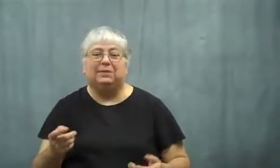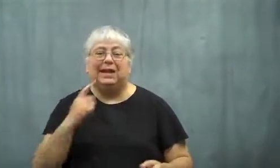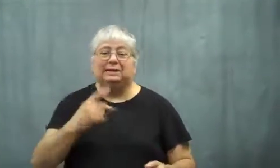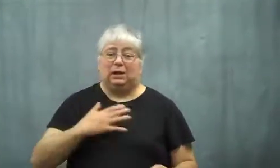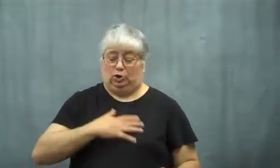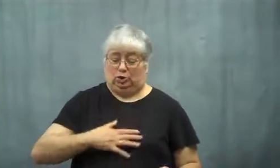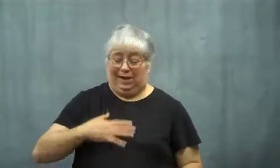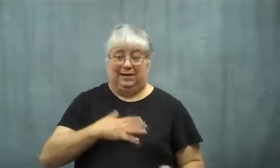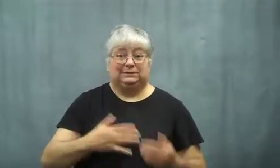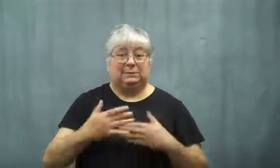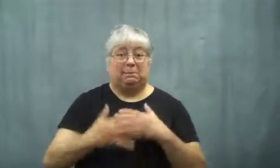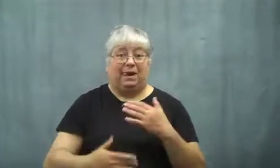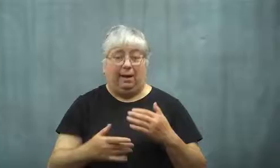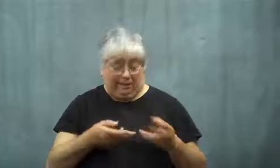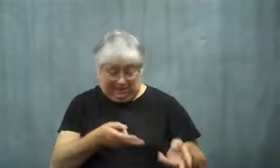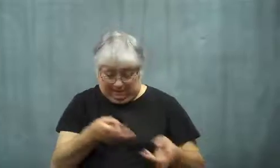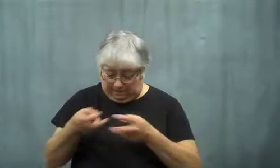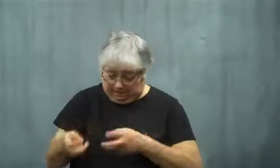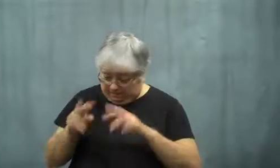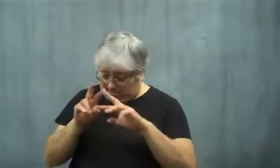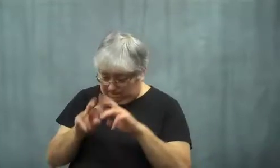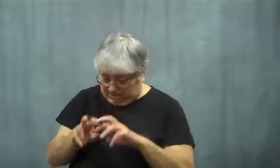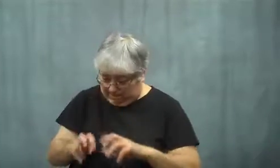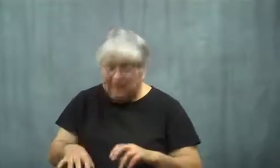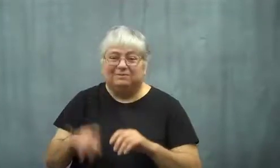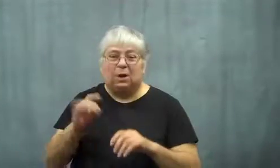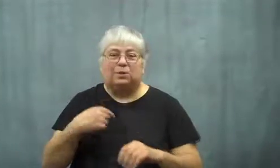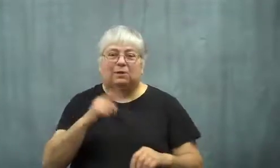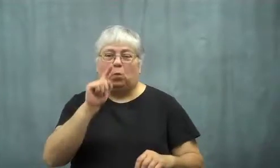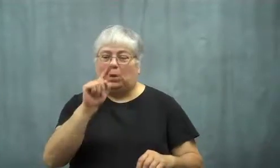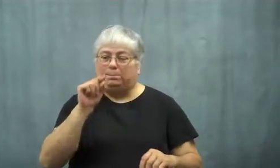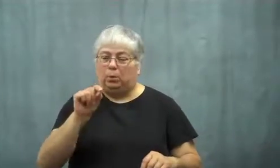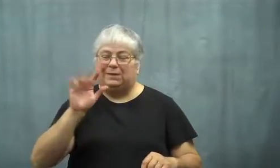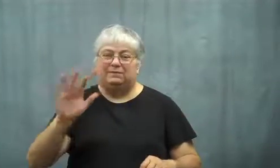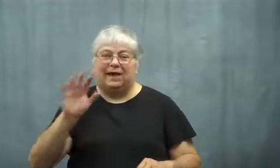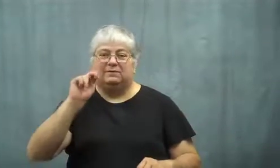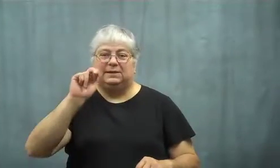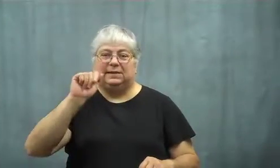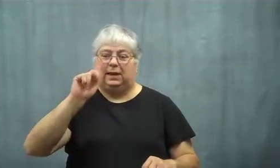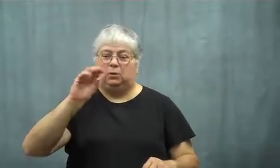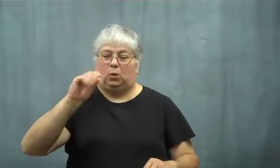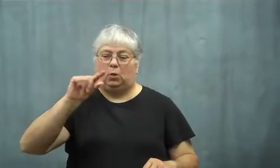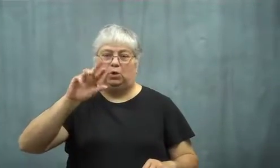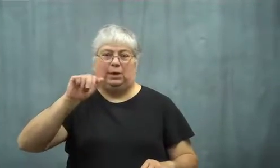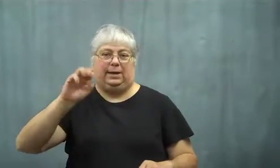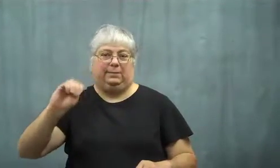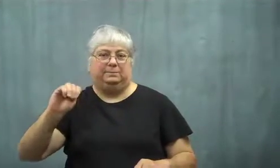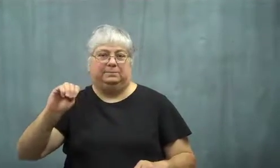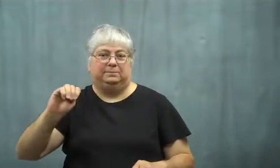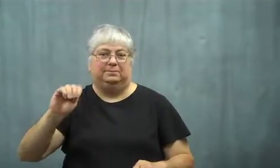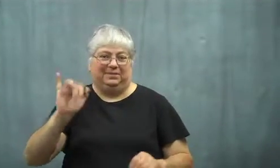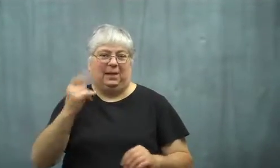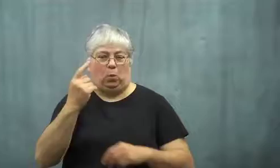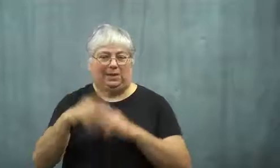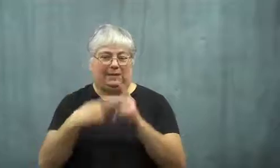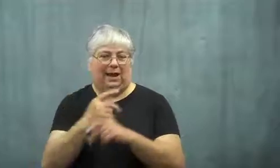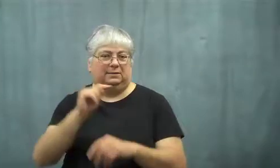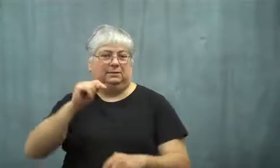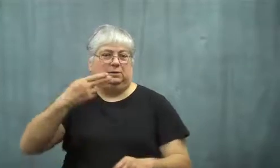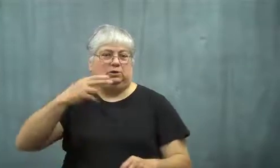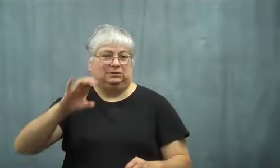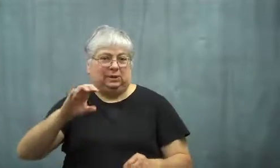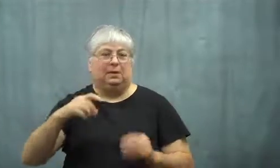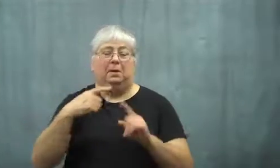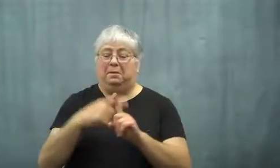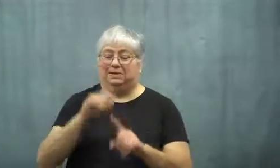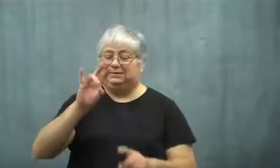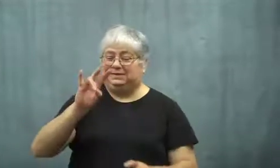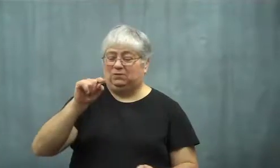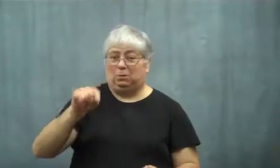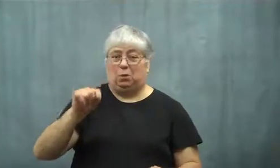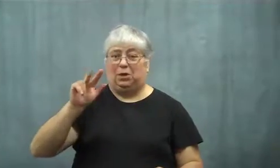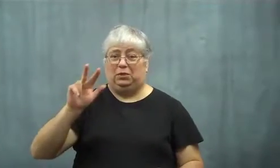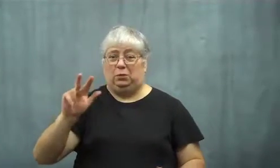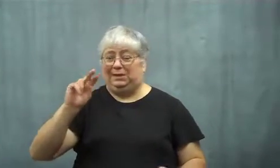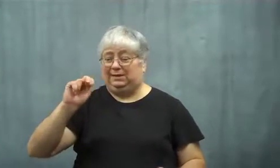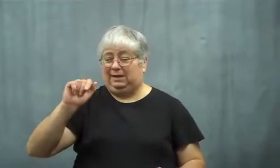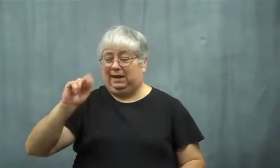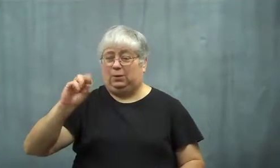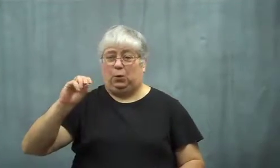Chest blood had 1.5 nanograms of THC.